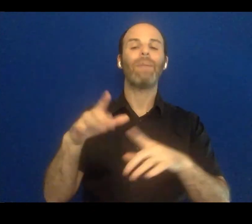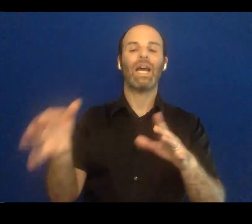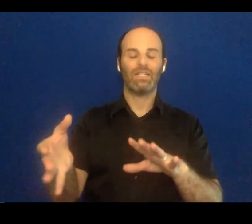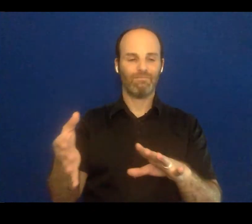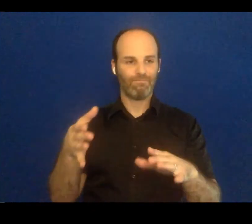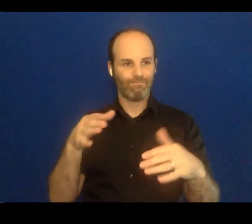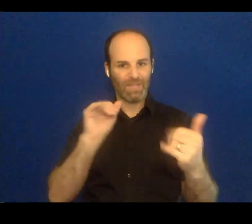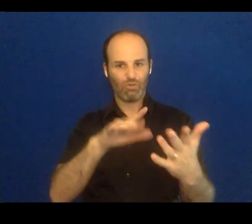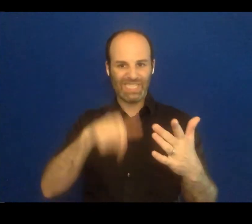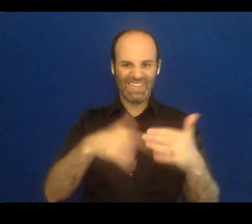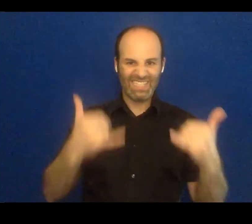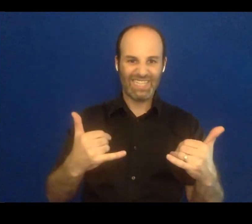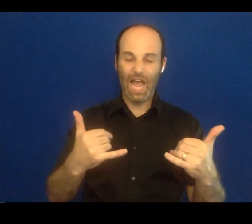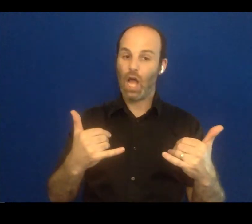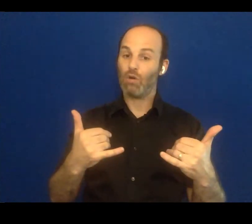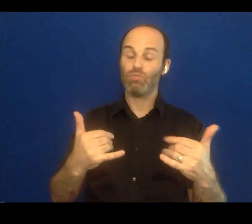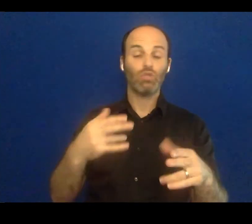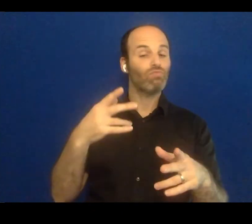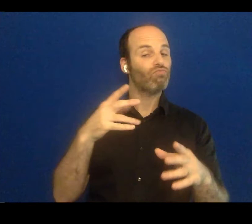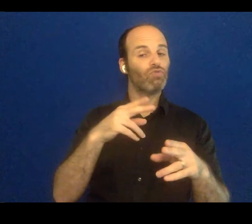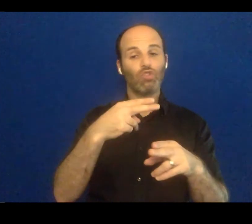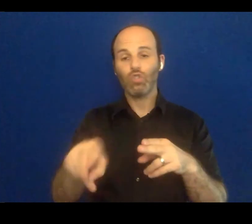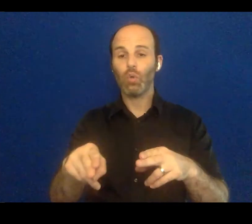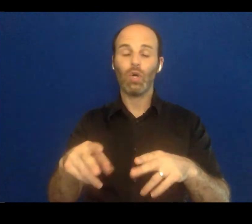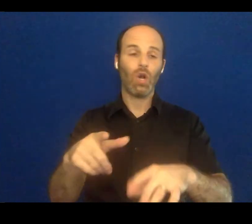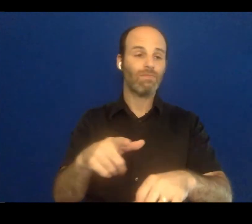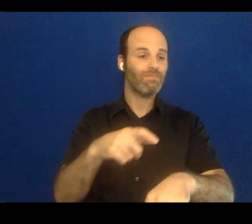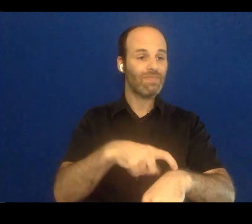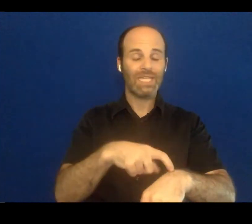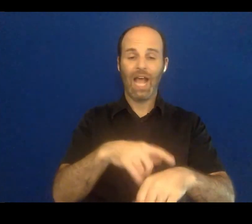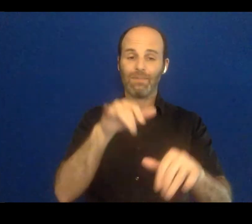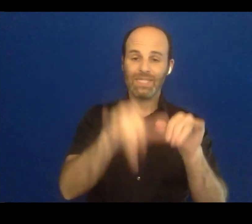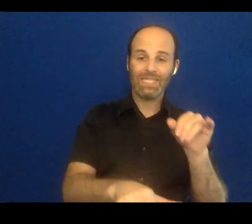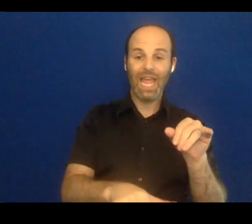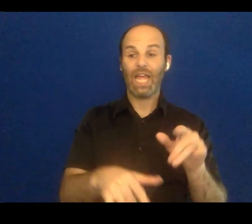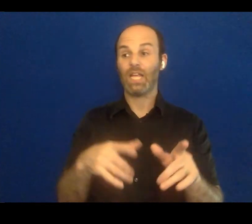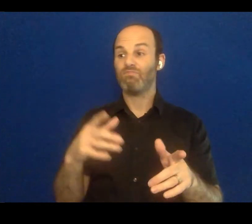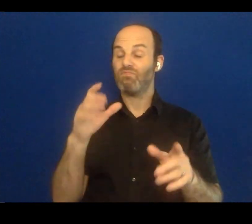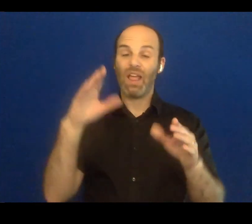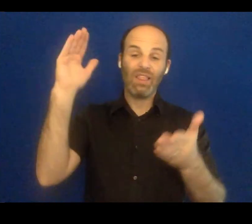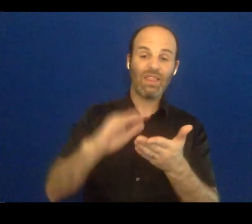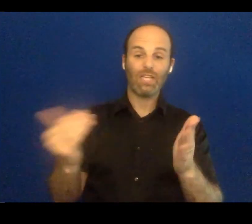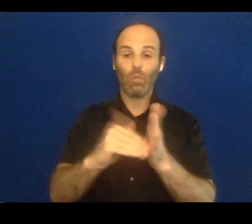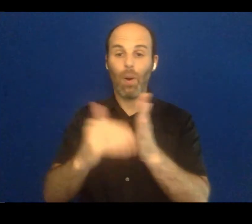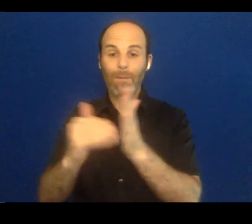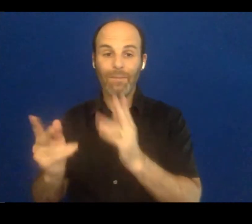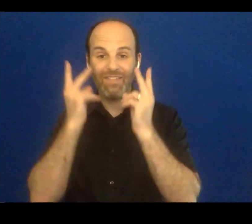THINGS SOONER, FEWER REPEAT VISITS AND SHORTER AMOUNTS OF